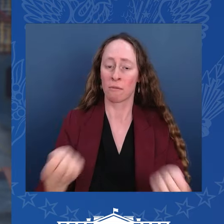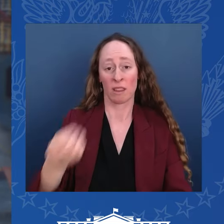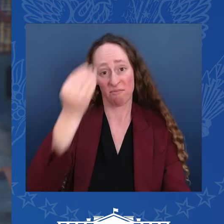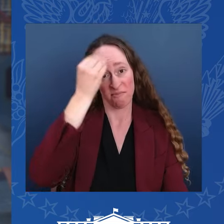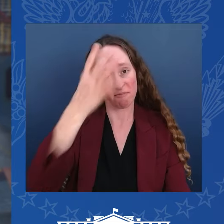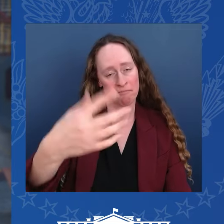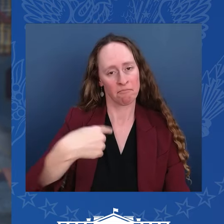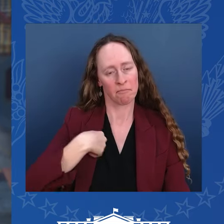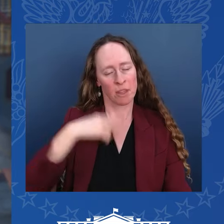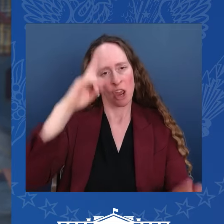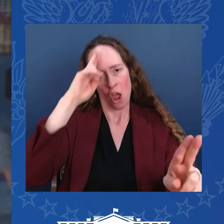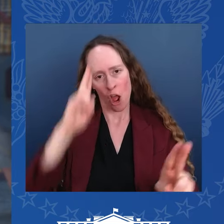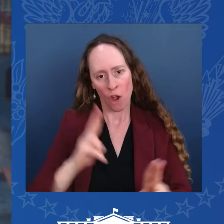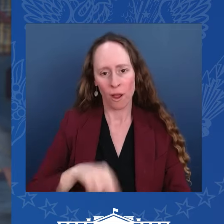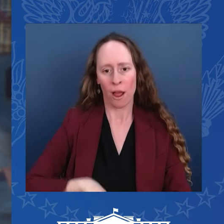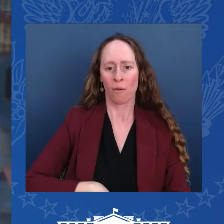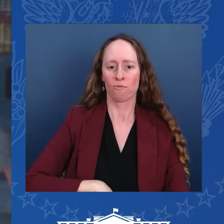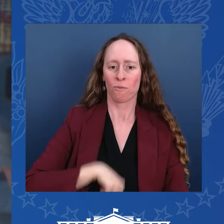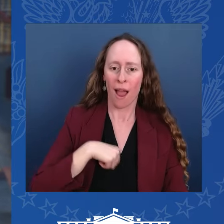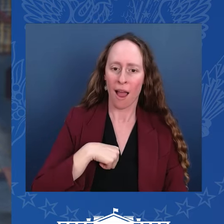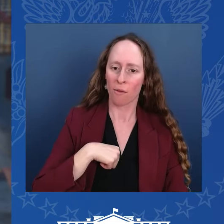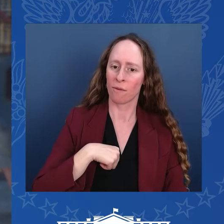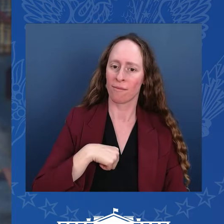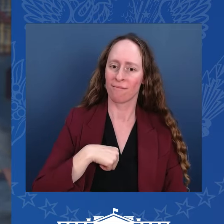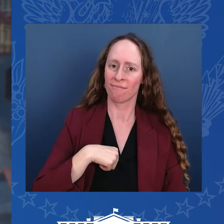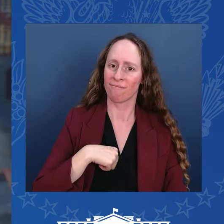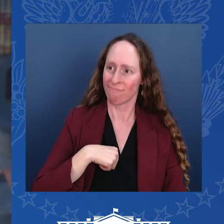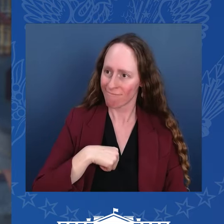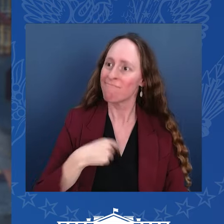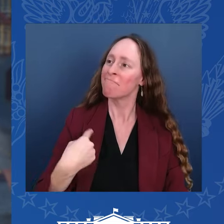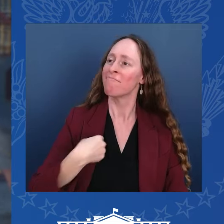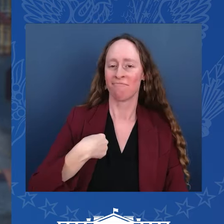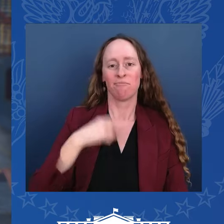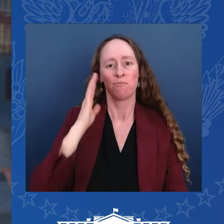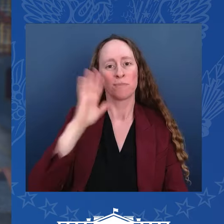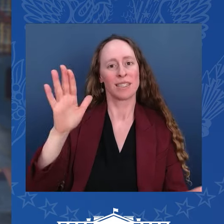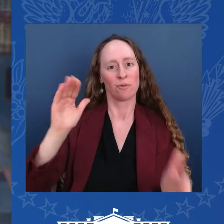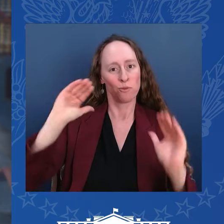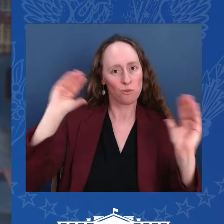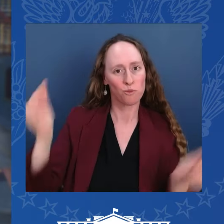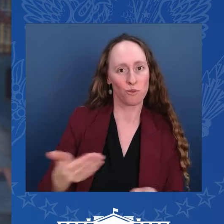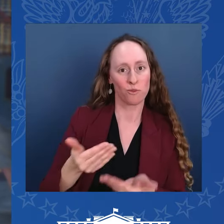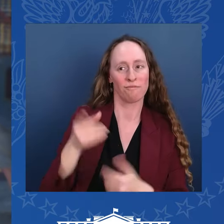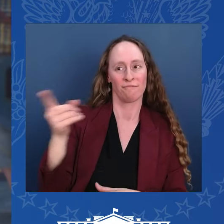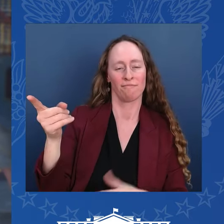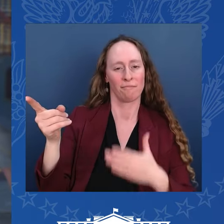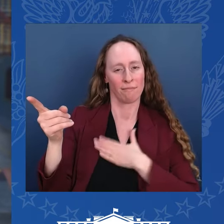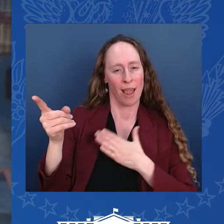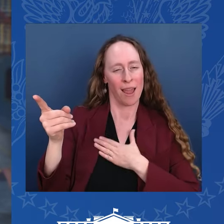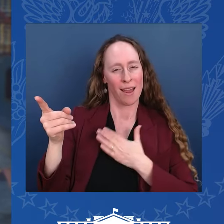to introduce my President of the United States. President Biden's administration is the most pro-union